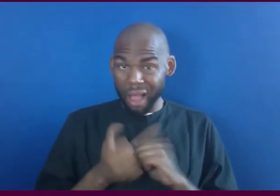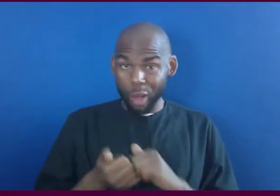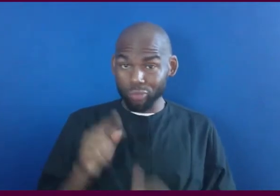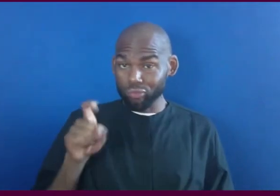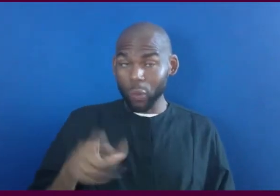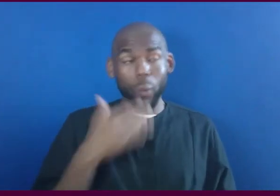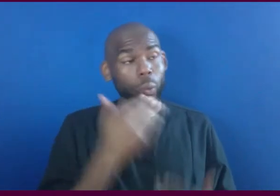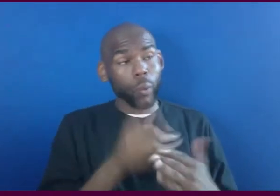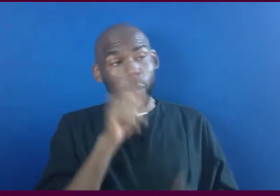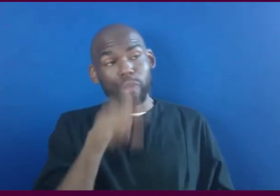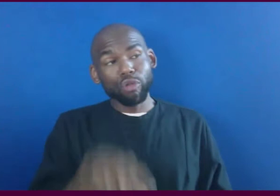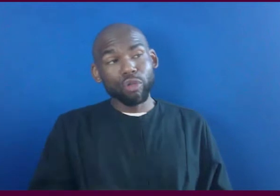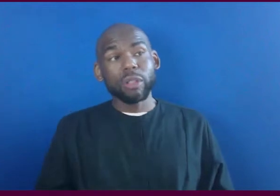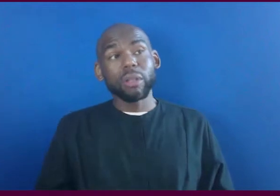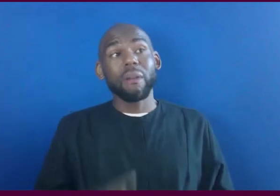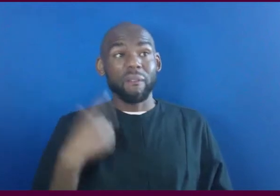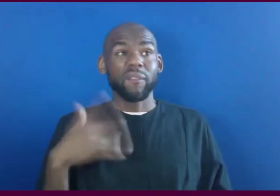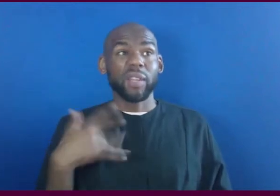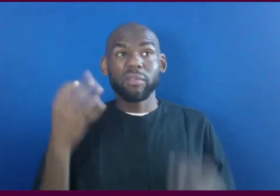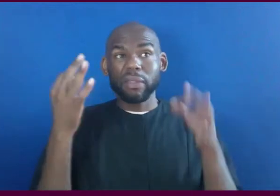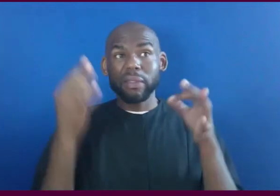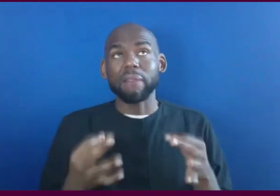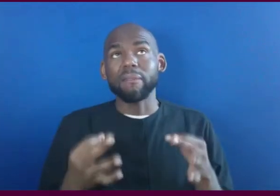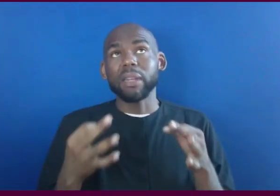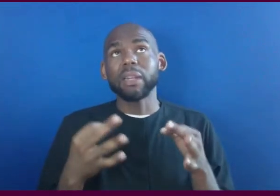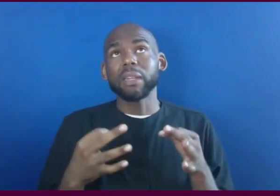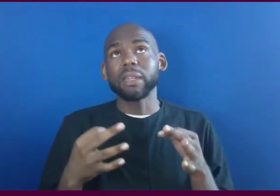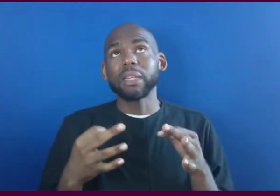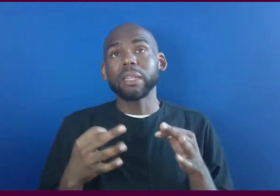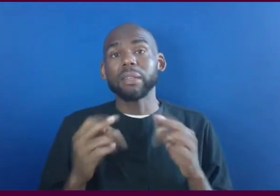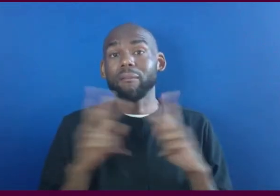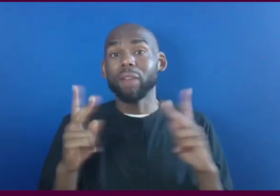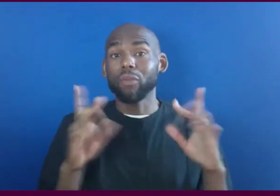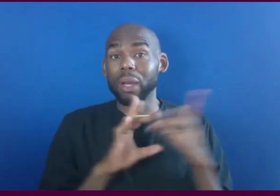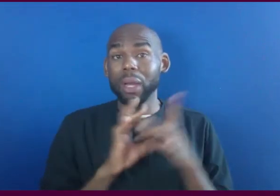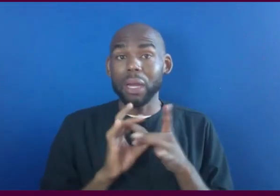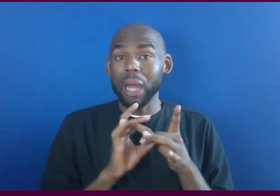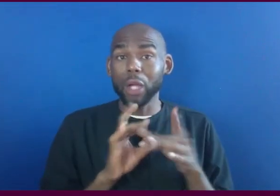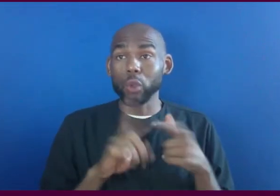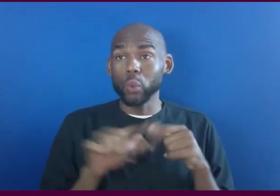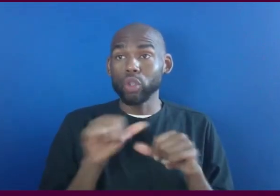Well, I feel like they're definitely very connected to each other.